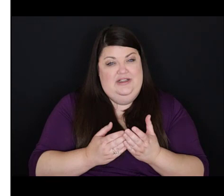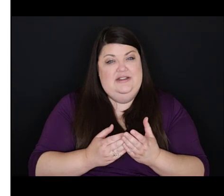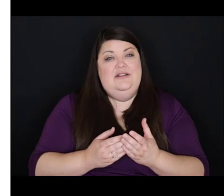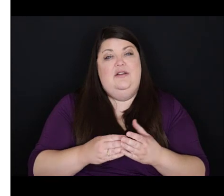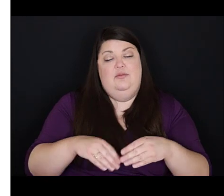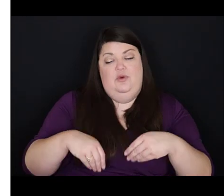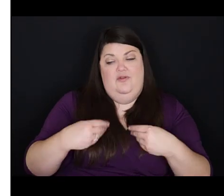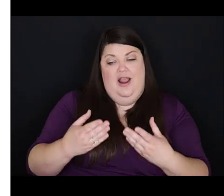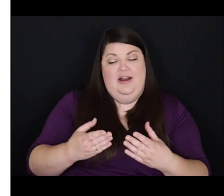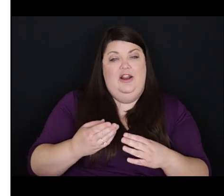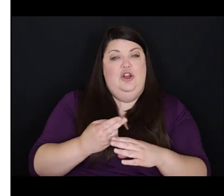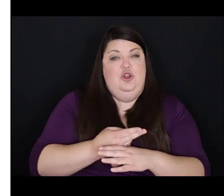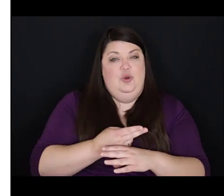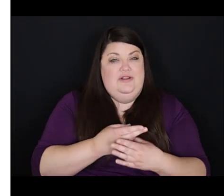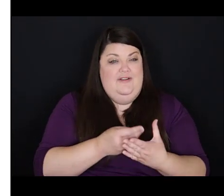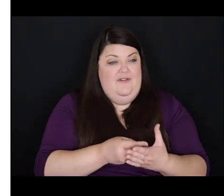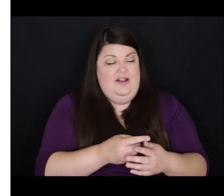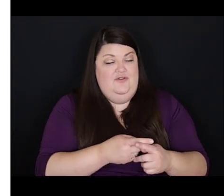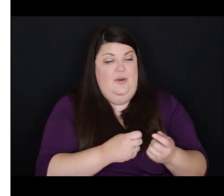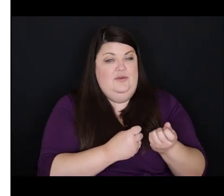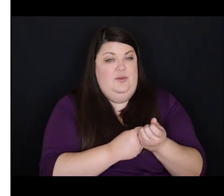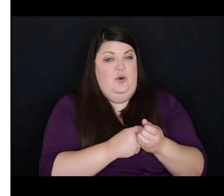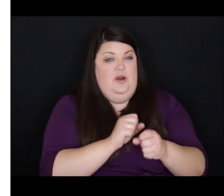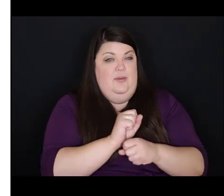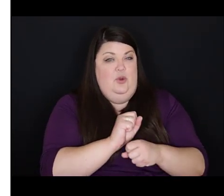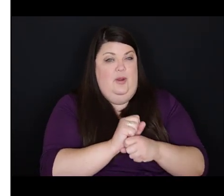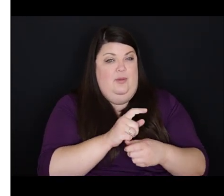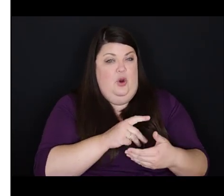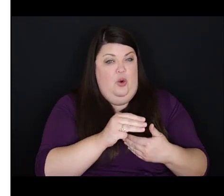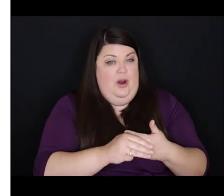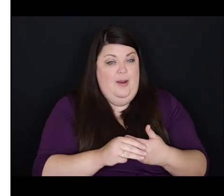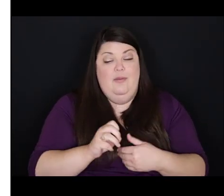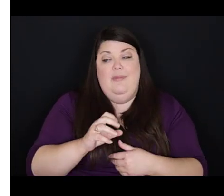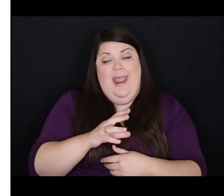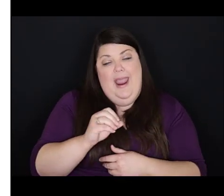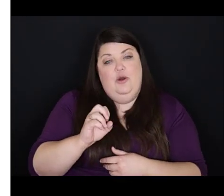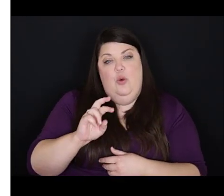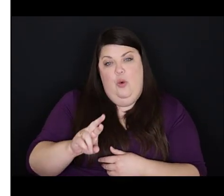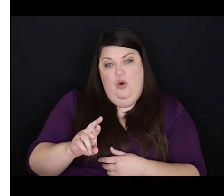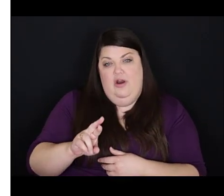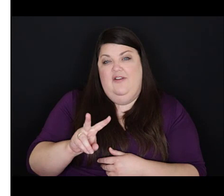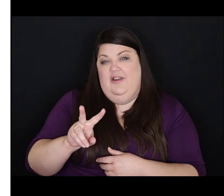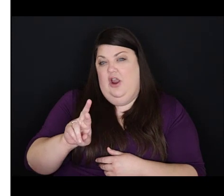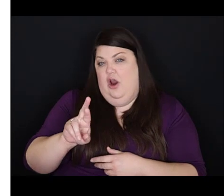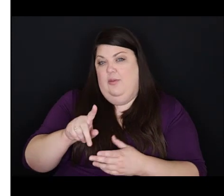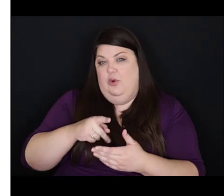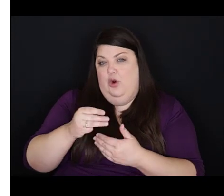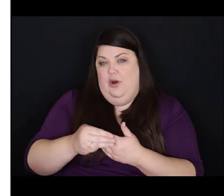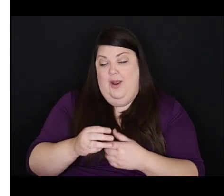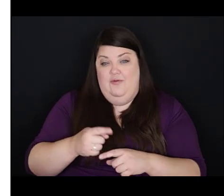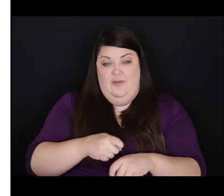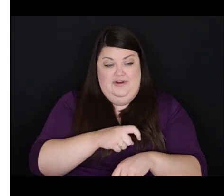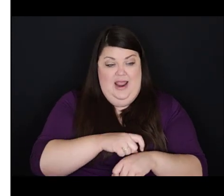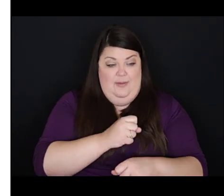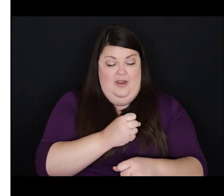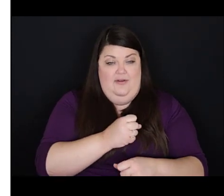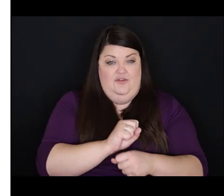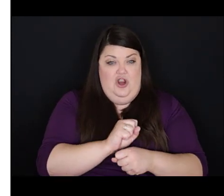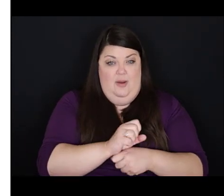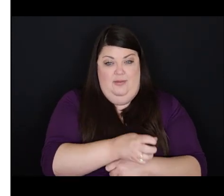Employment program and/or the VR program, from the time of job placement until the transition